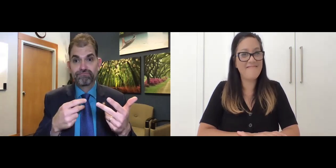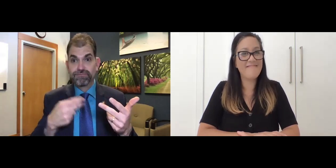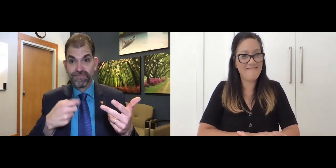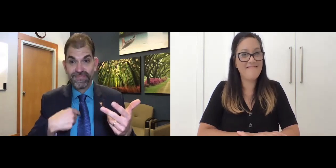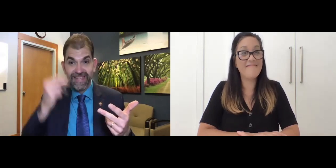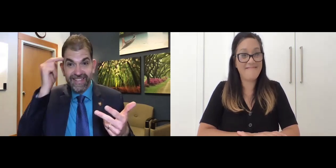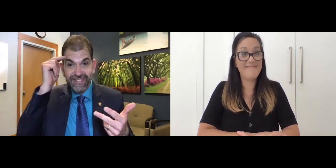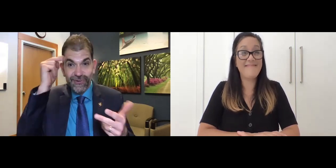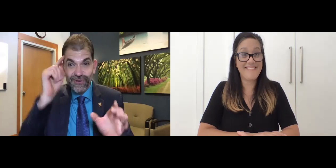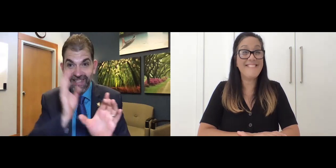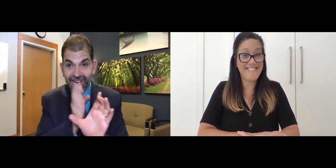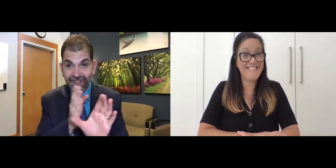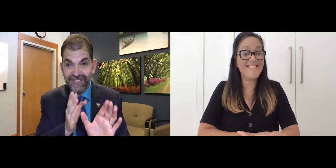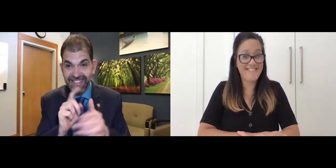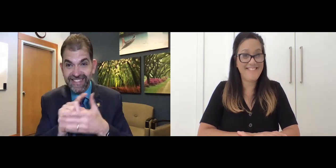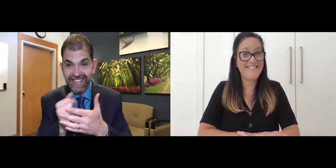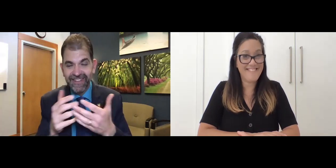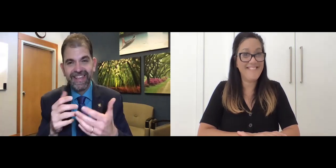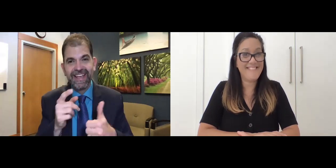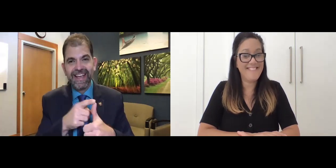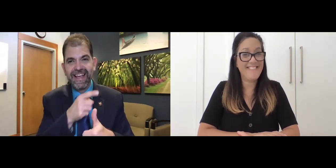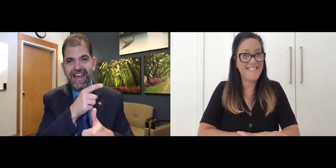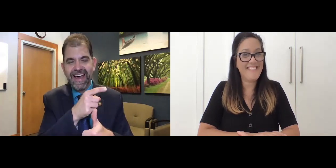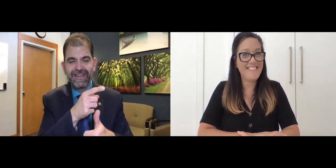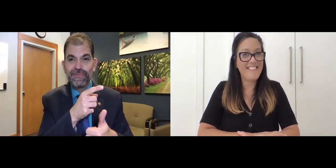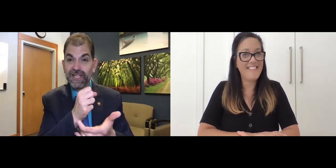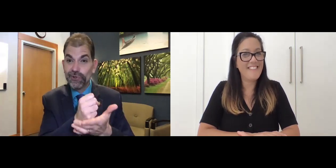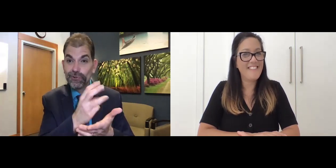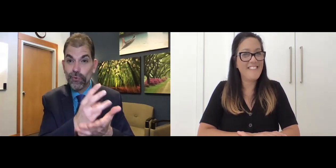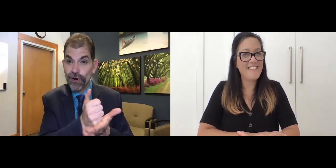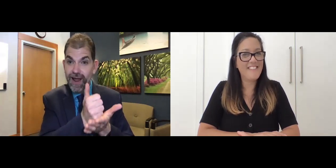drug counselor, me as the neuropsychologist